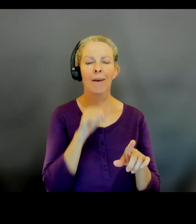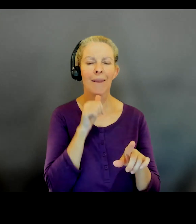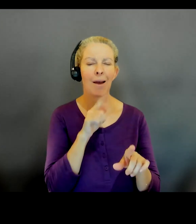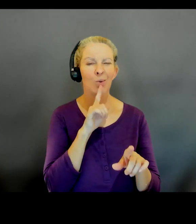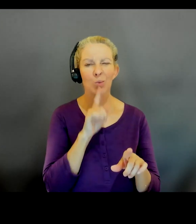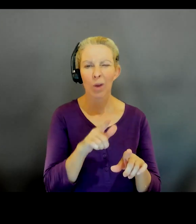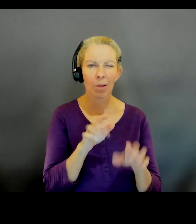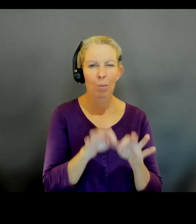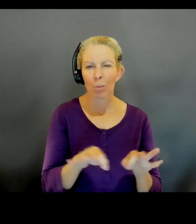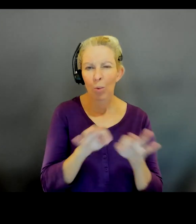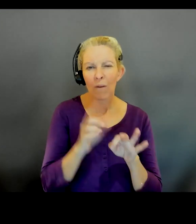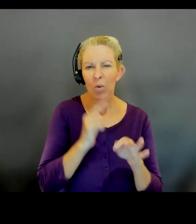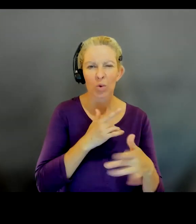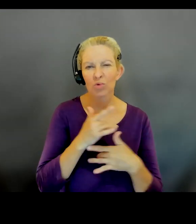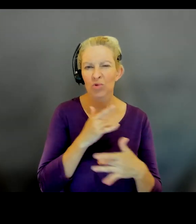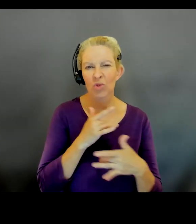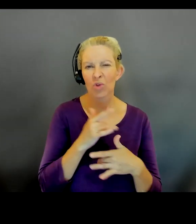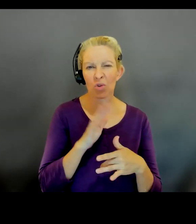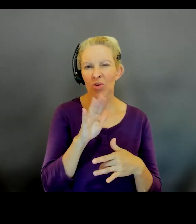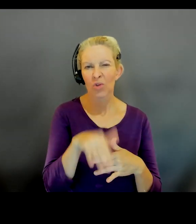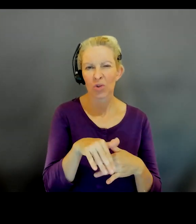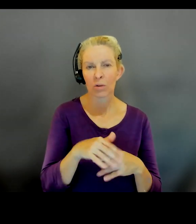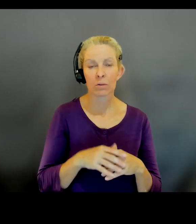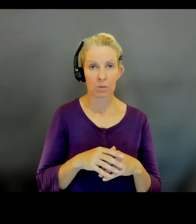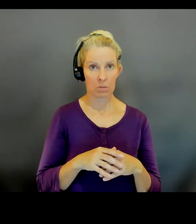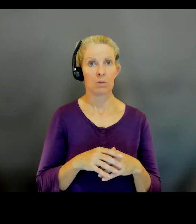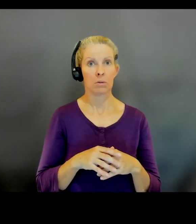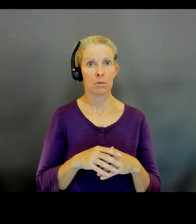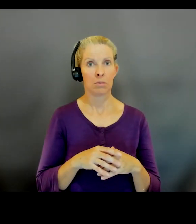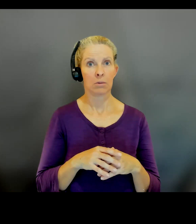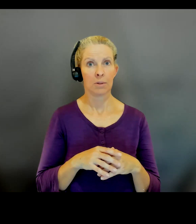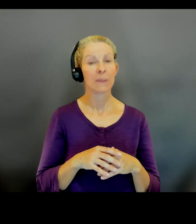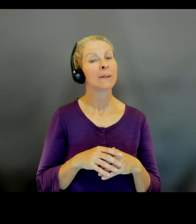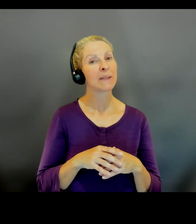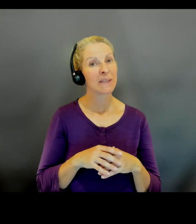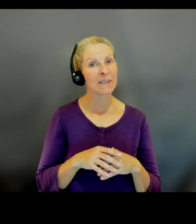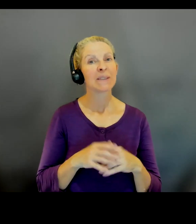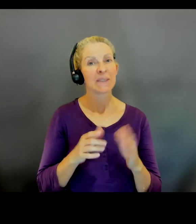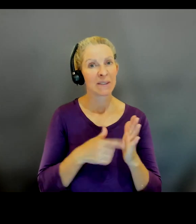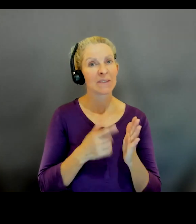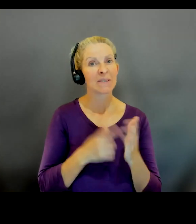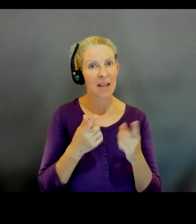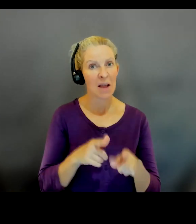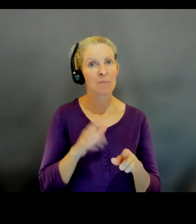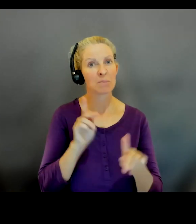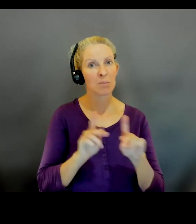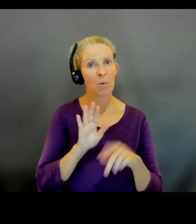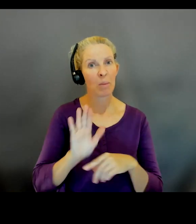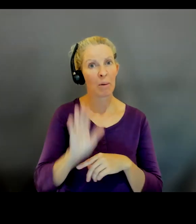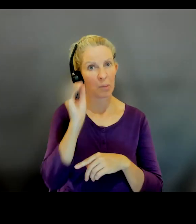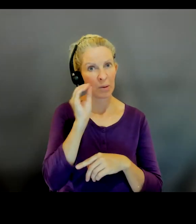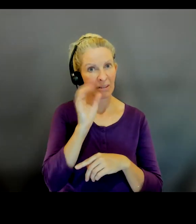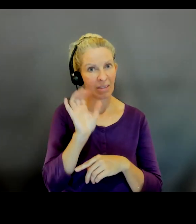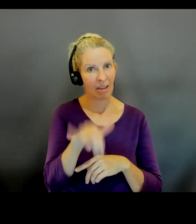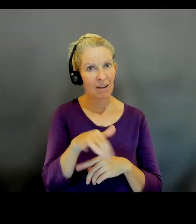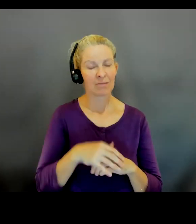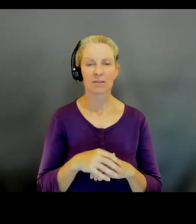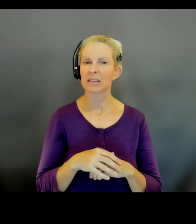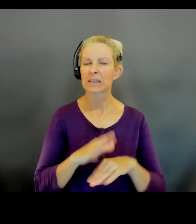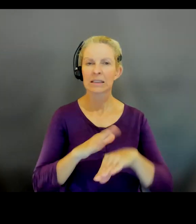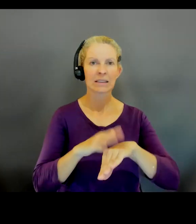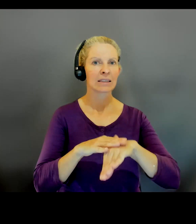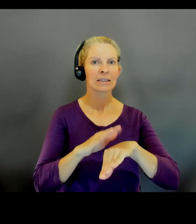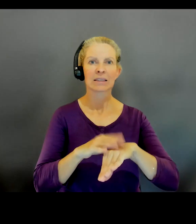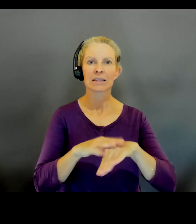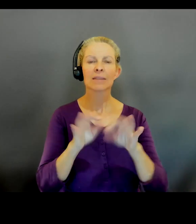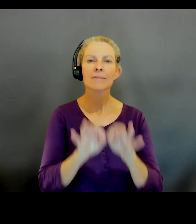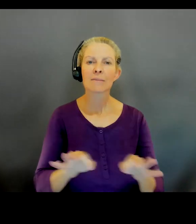about in their mind, but you want to make sure that the access that you are giving your users,